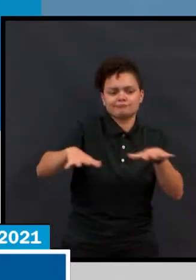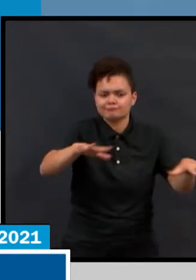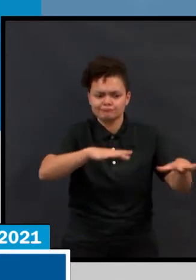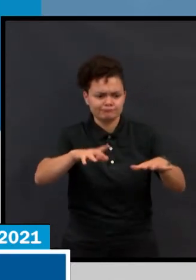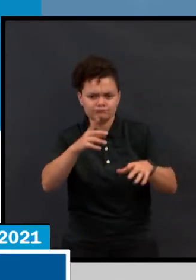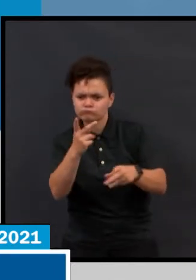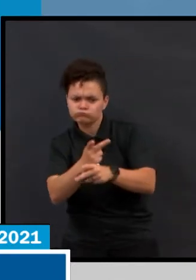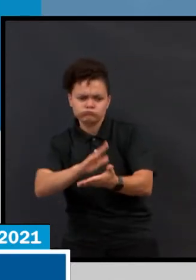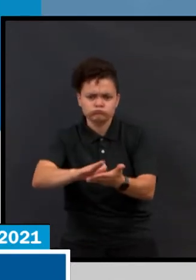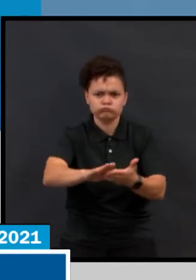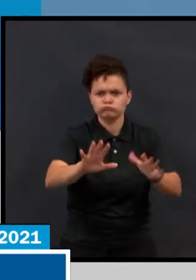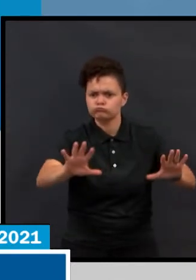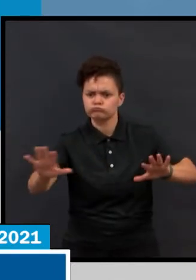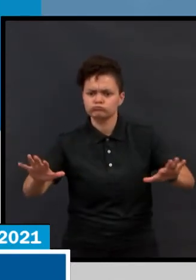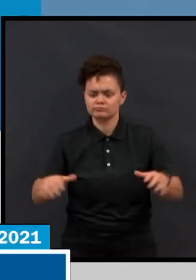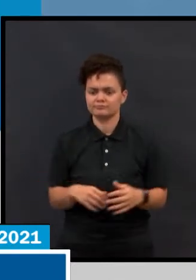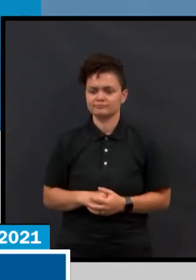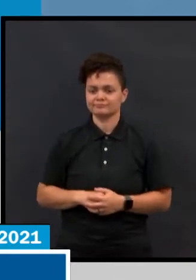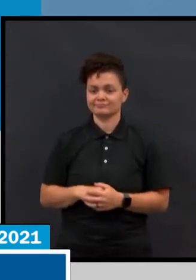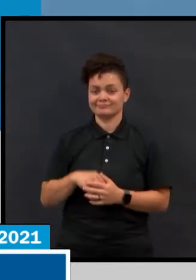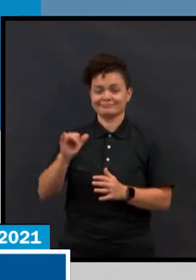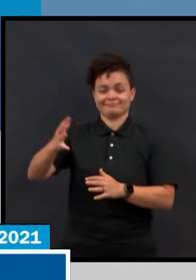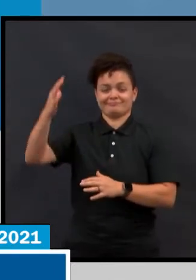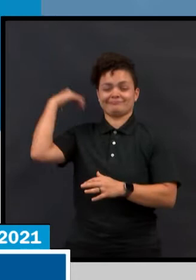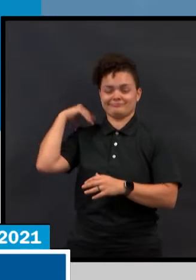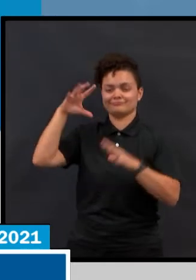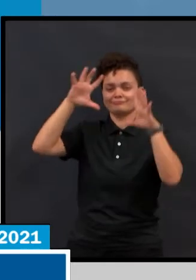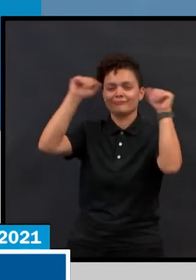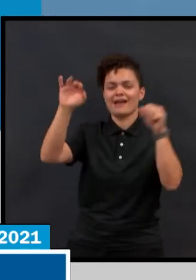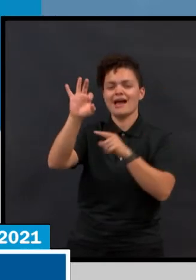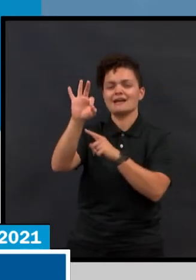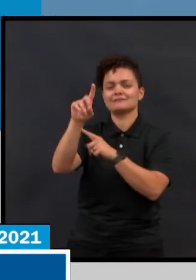were underemployed or unemployed and needed five ways to support their families and they dispatched